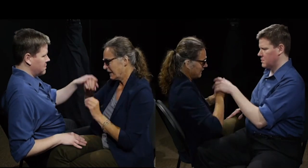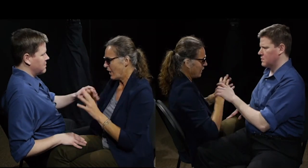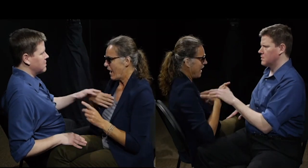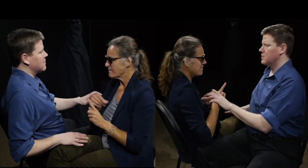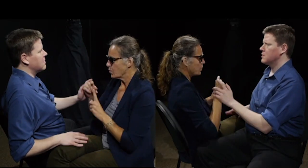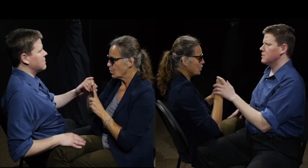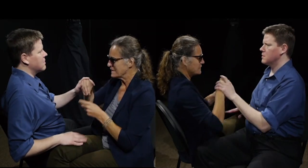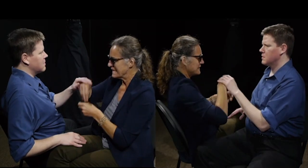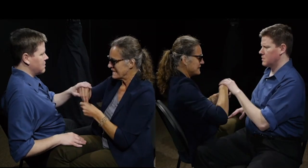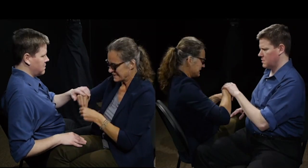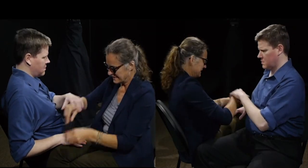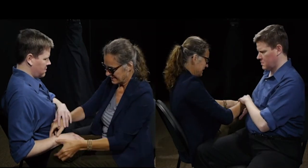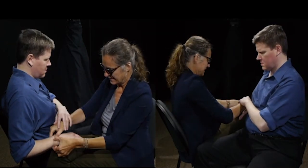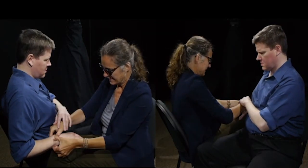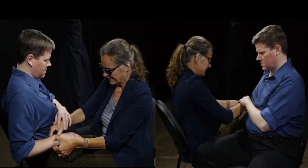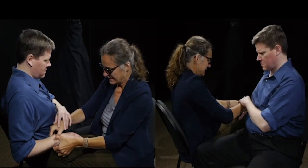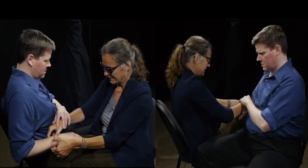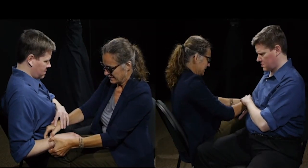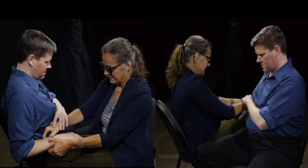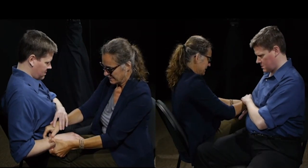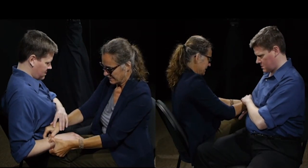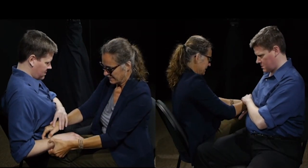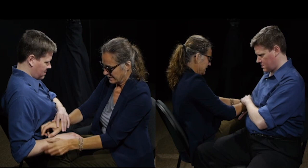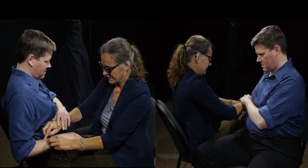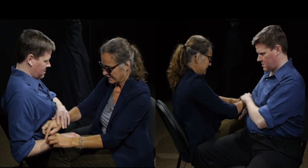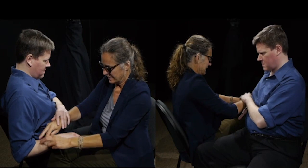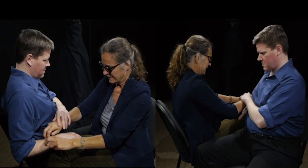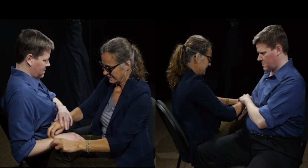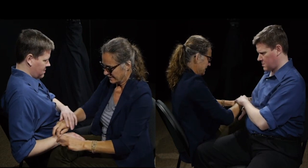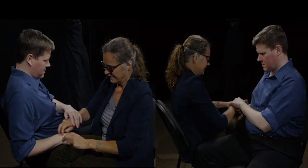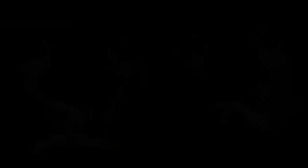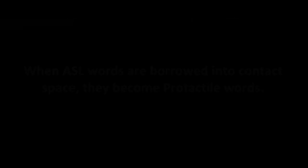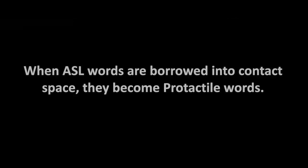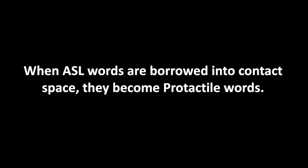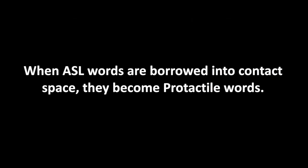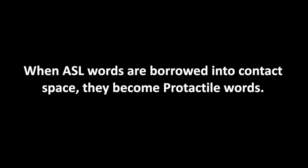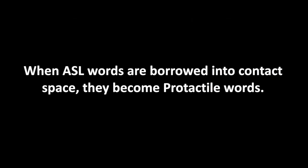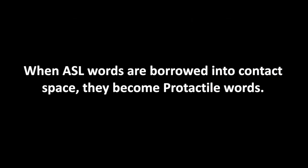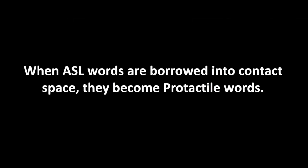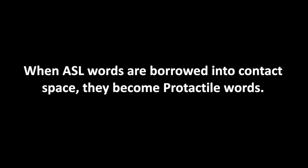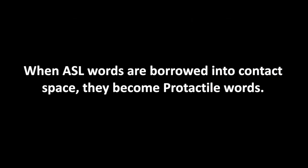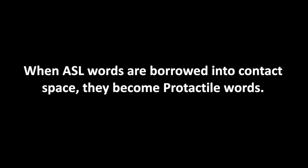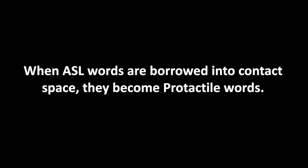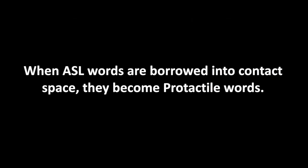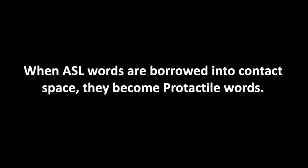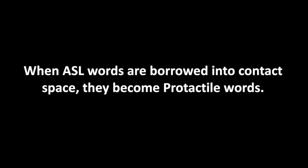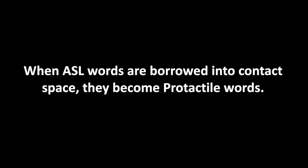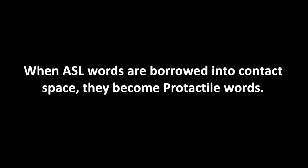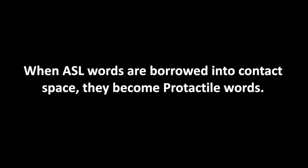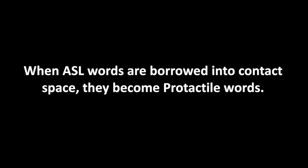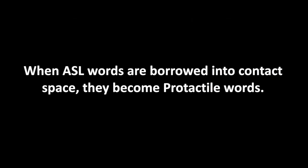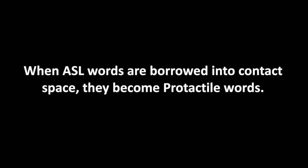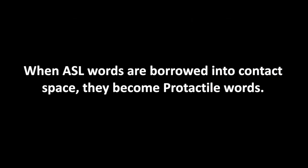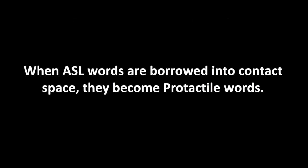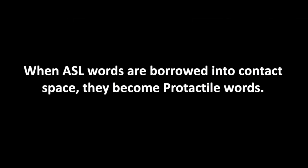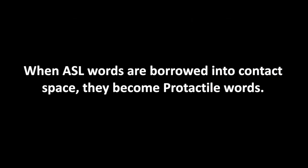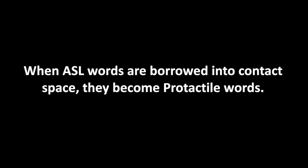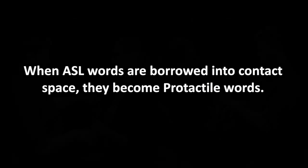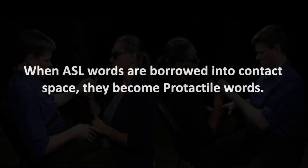that's all material you can work with to express ideas. There are words in there that we can discover. [Narrator] When ASL words are borrowed into contact space,